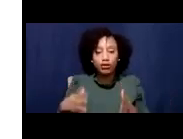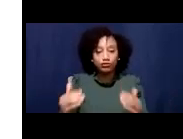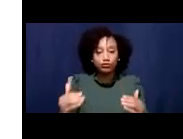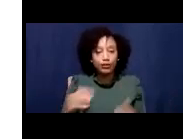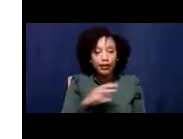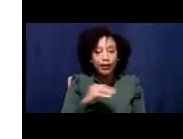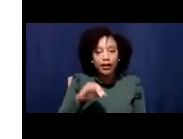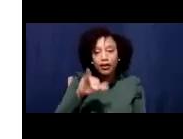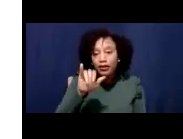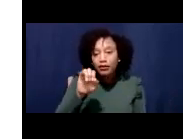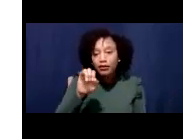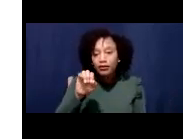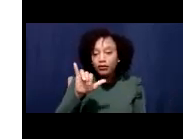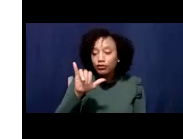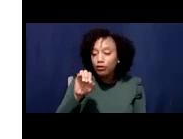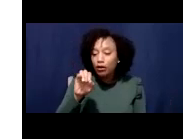Welcome to Mirella and Yong.